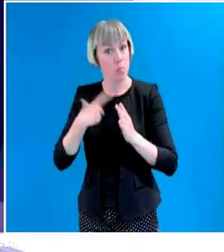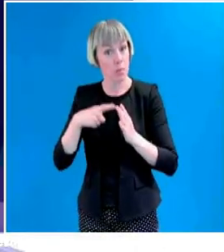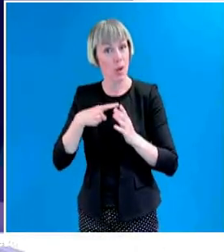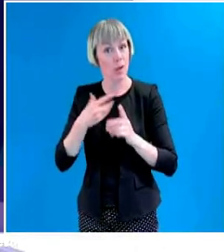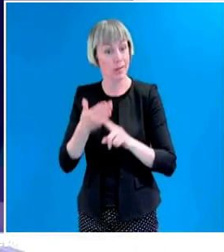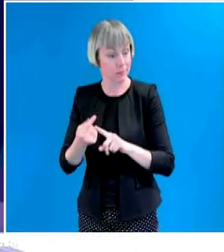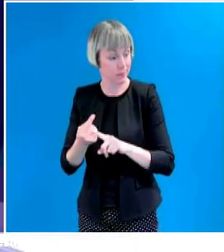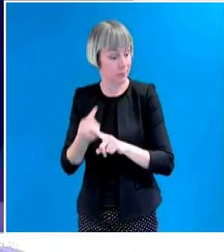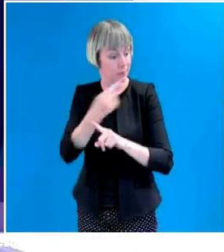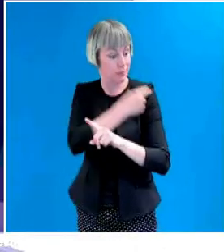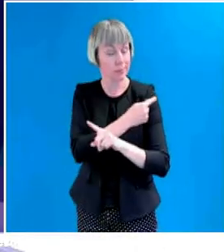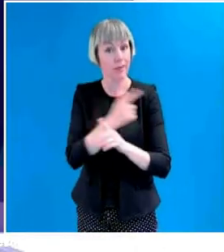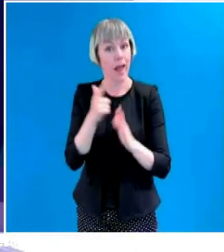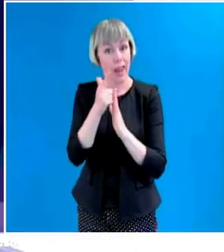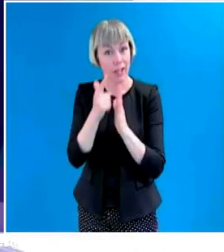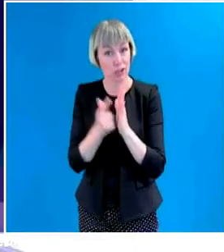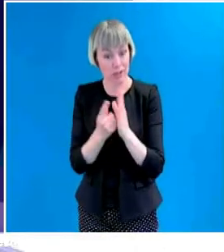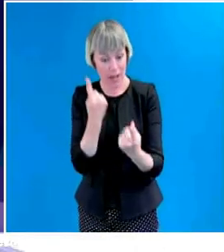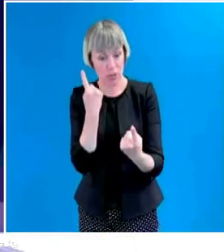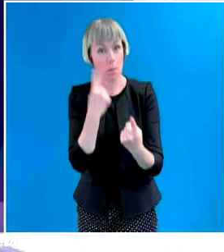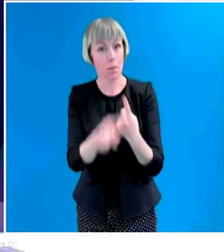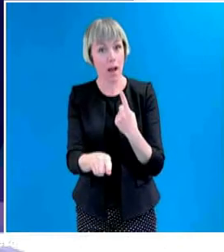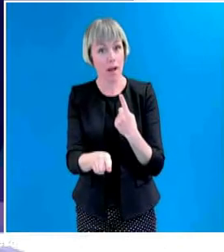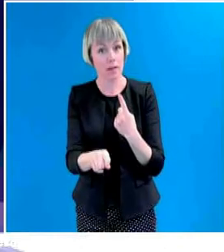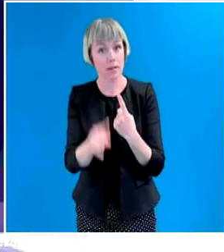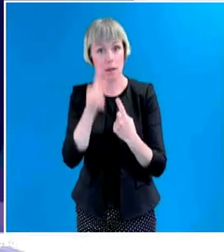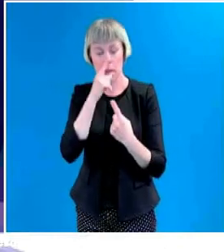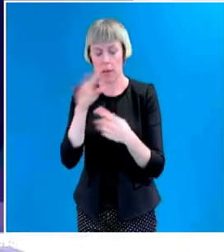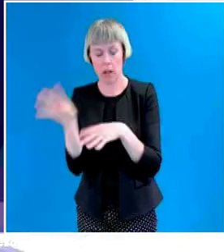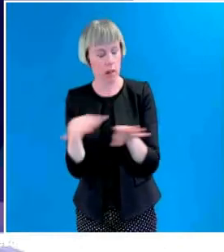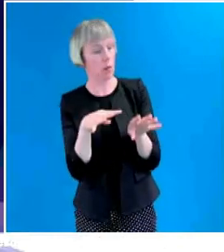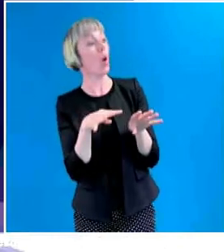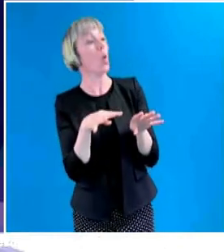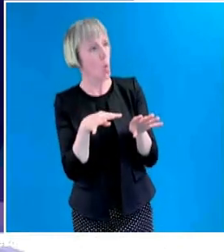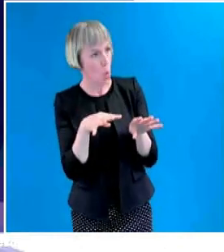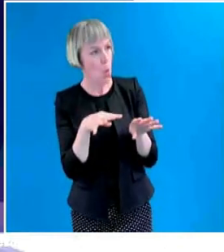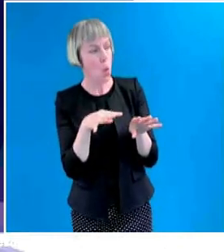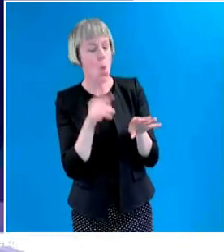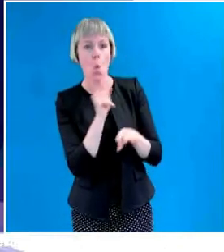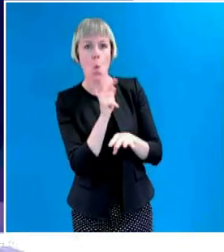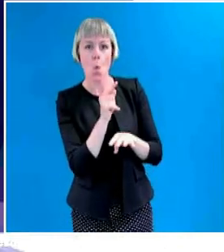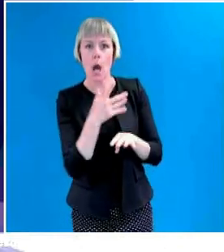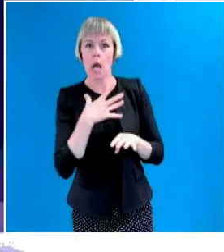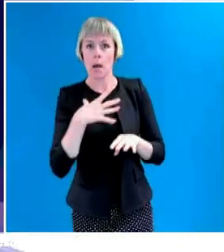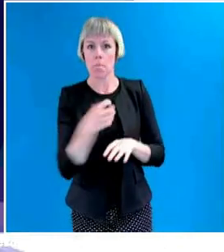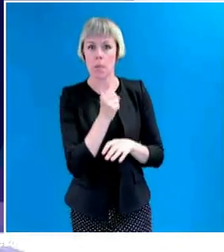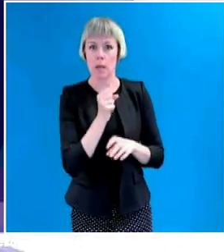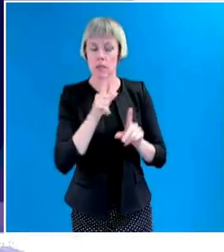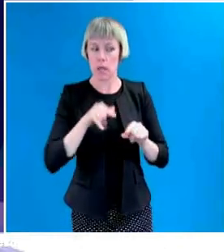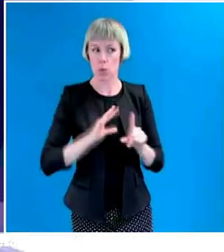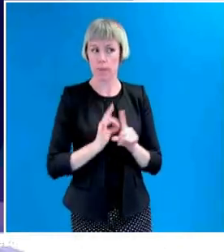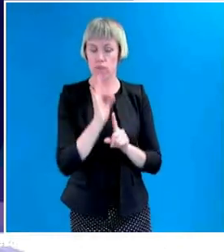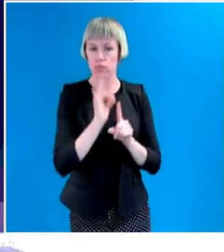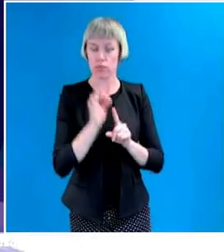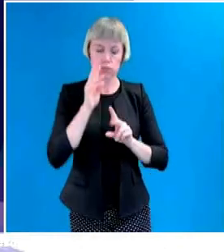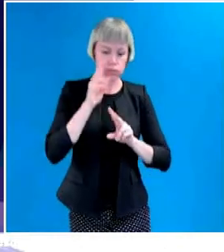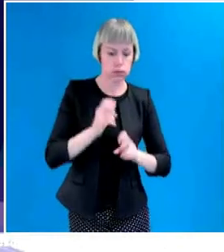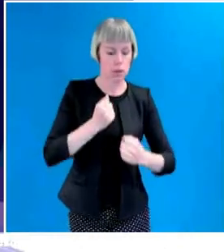which focused people's attention on that and people with disability don't have quite the same legislative back-up?